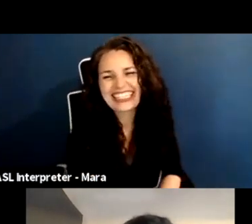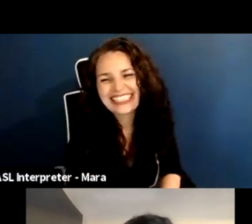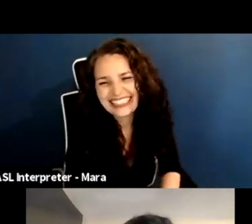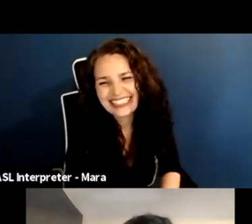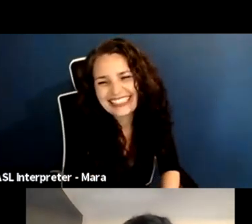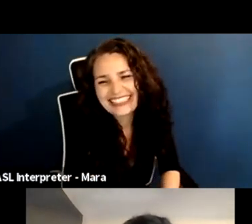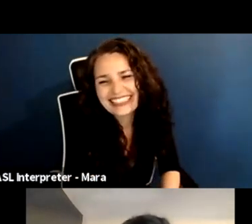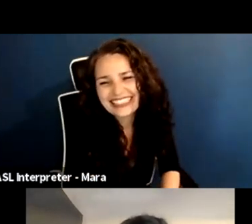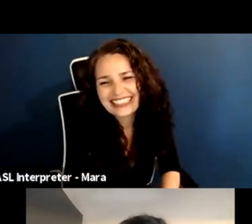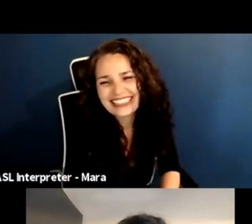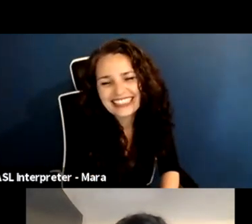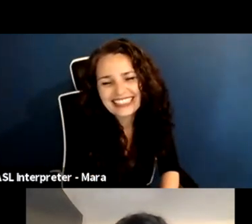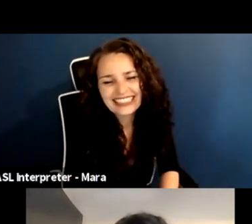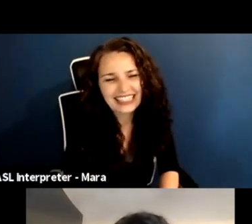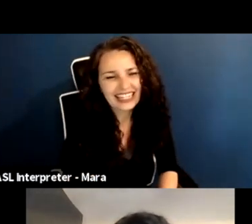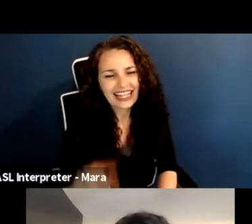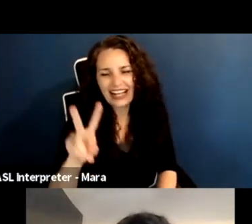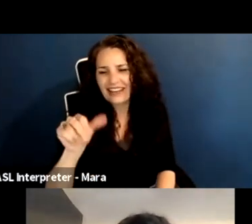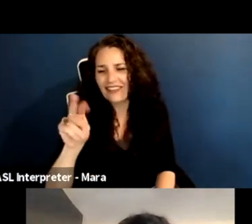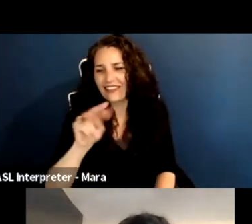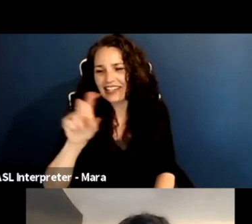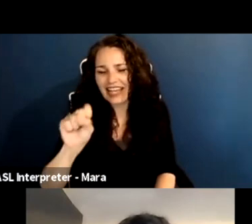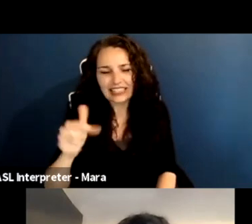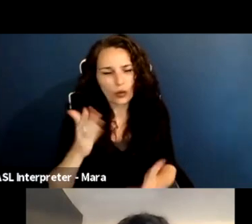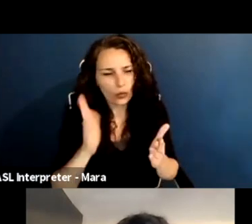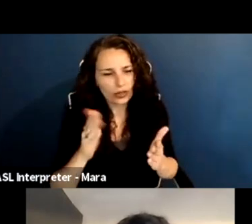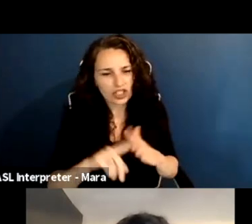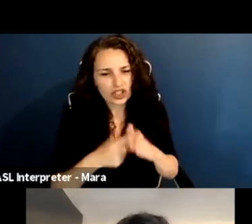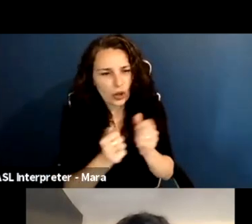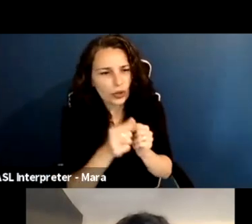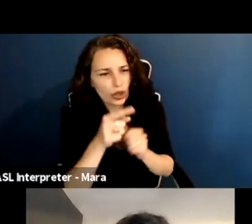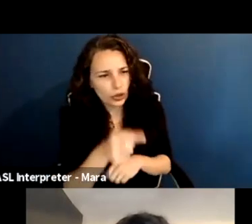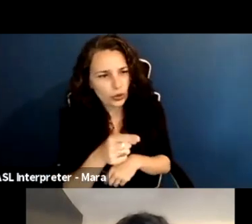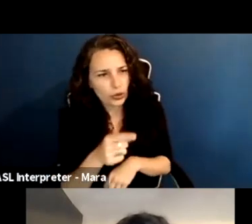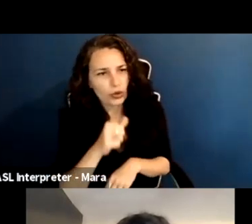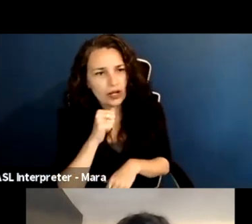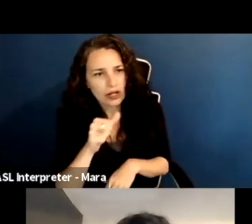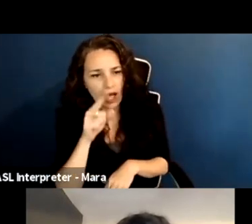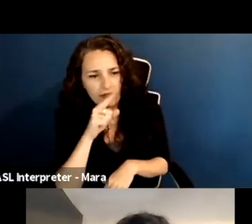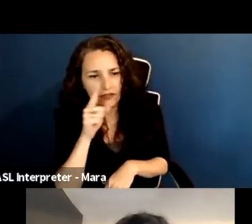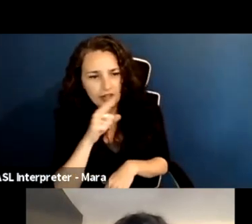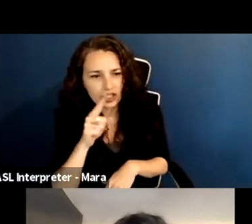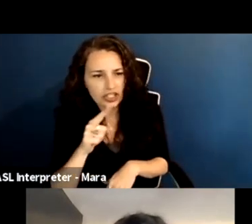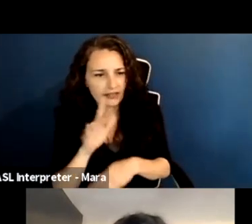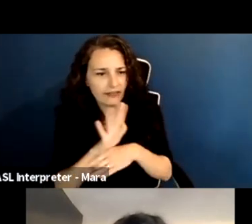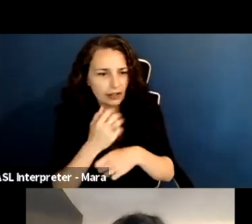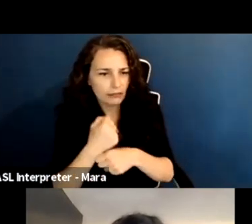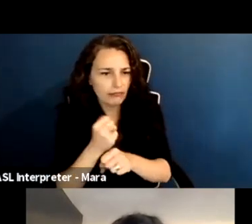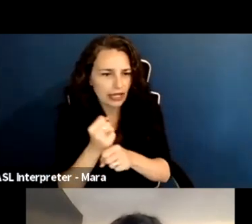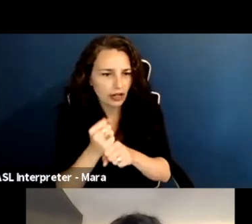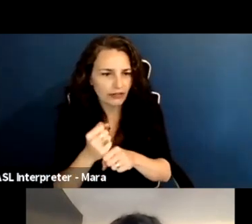you've been a non-fiction filmmaker for over 25 years, you've won many awards in the documentary space